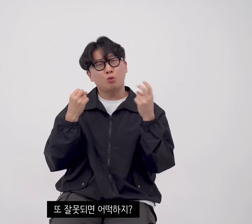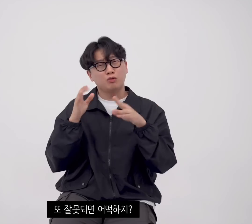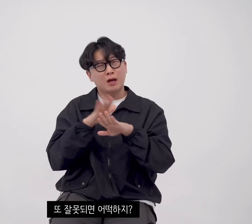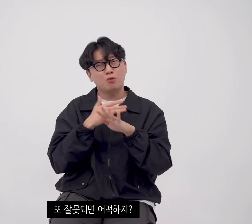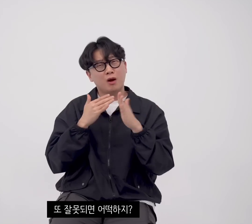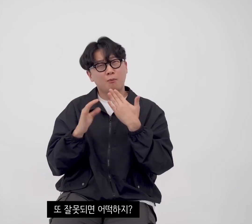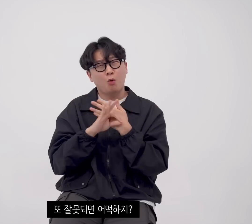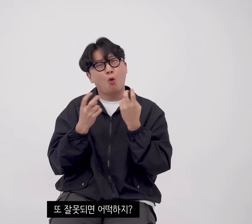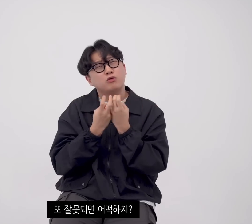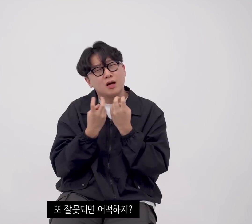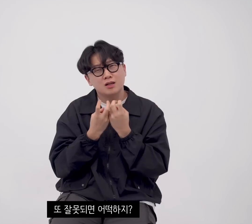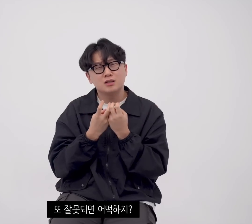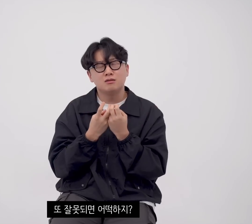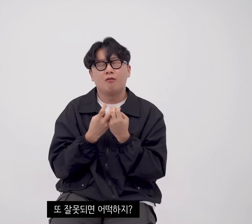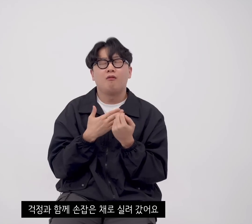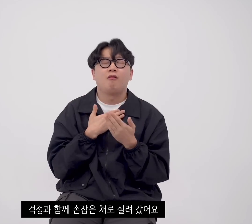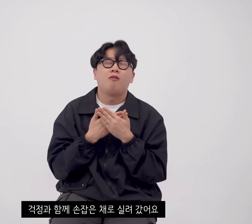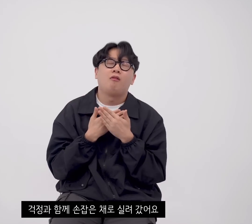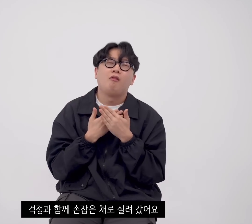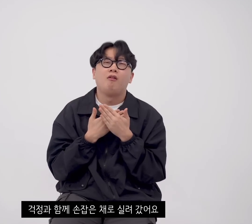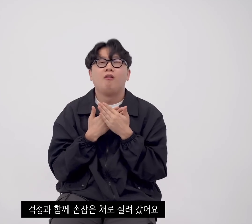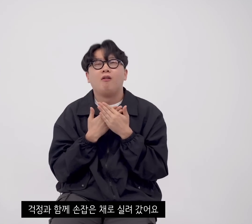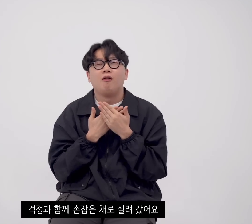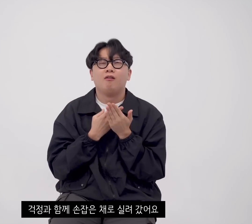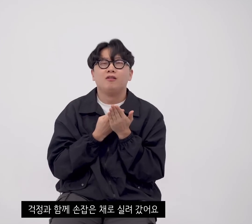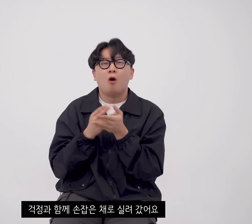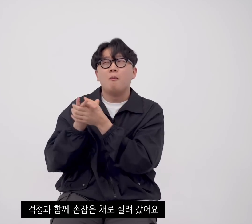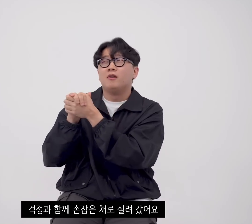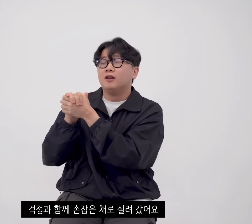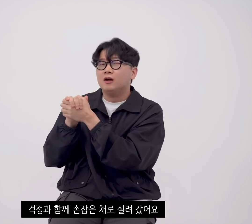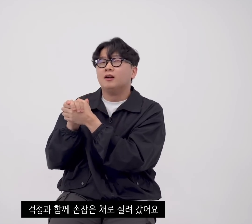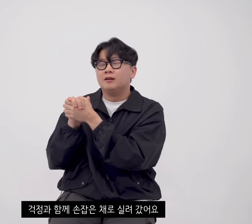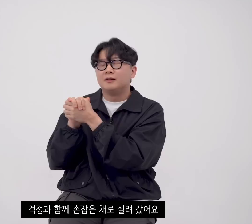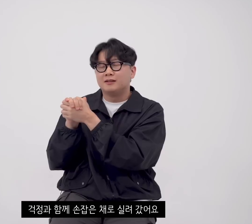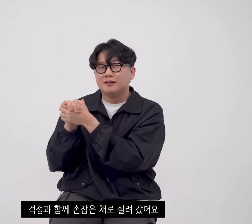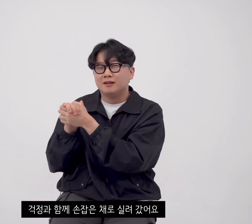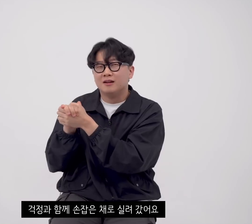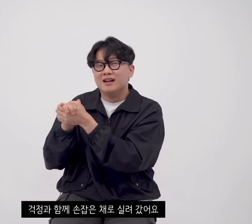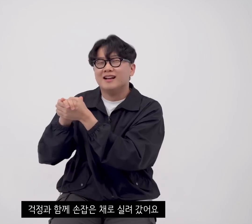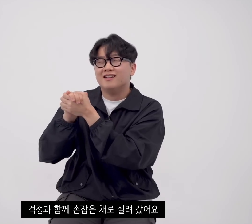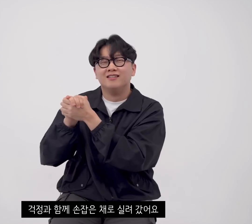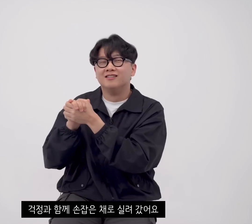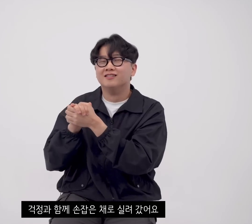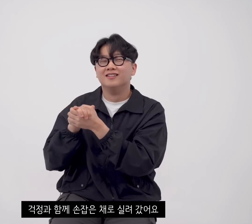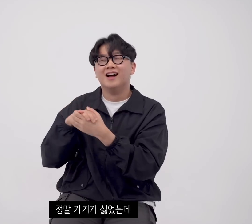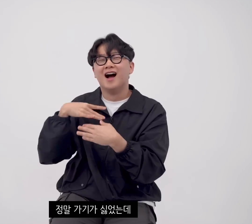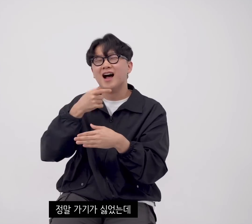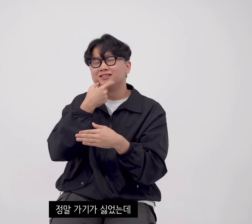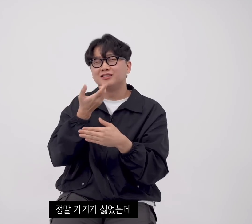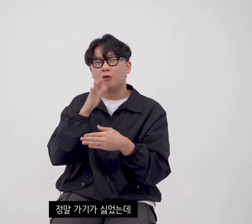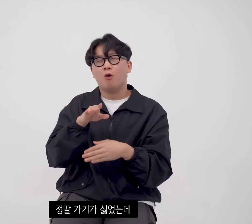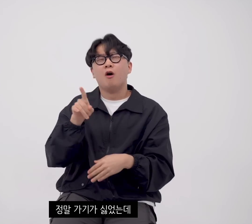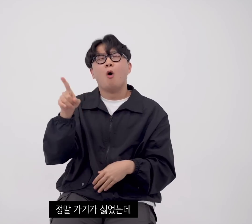What if something goes wrong again? I was carried away holding my hand, worried. I really didn't want to go, but